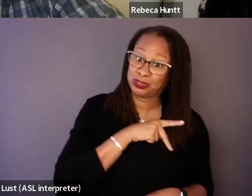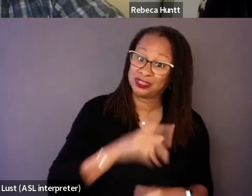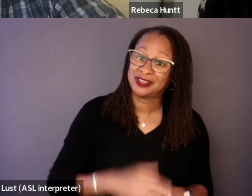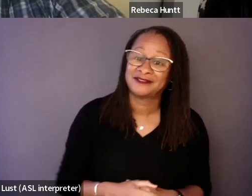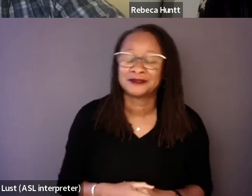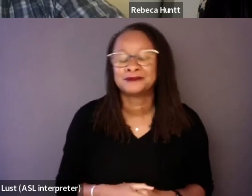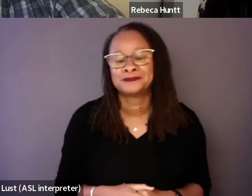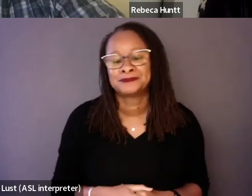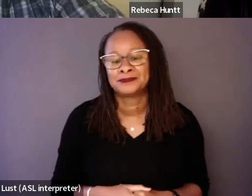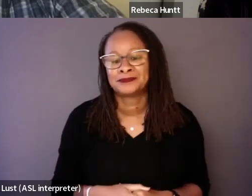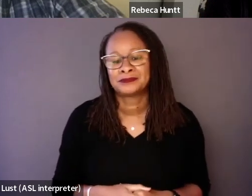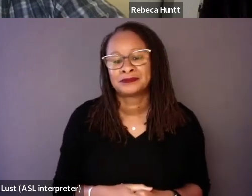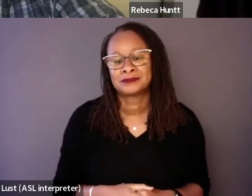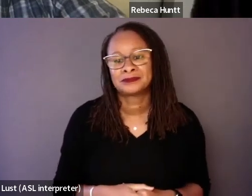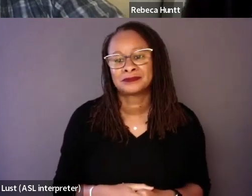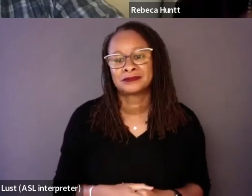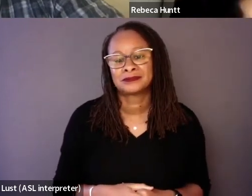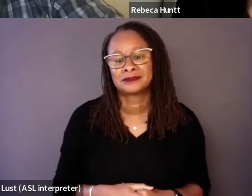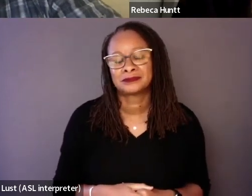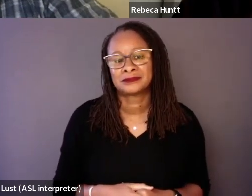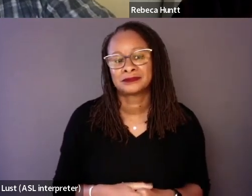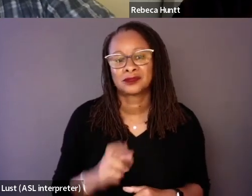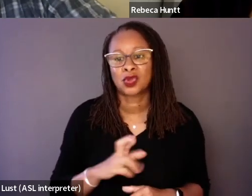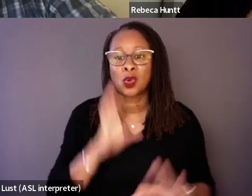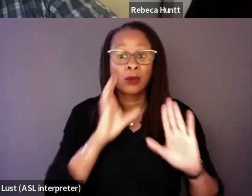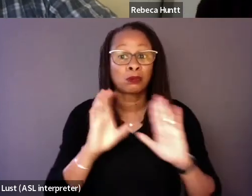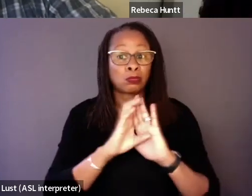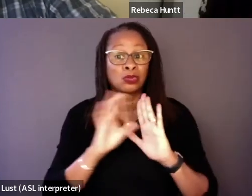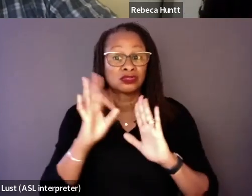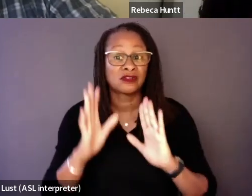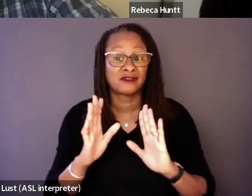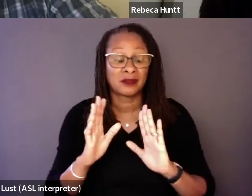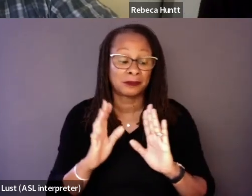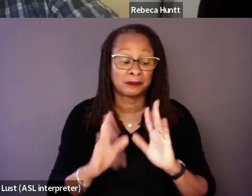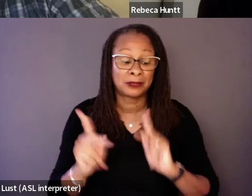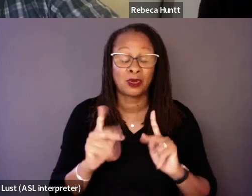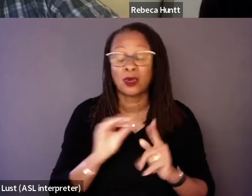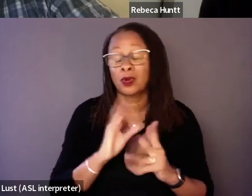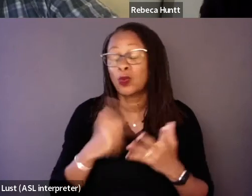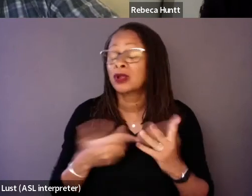personal level or sort of like portraits of people, what really compels you to make films?